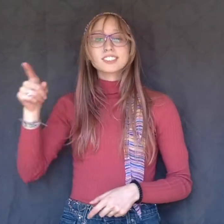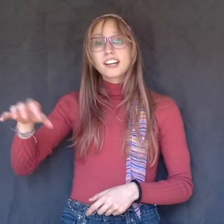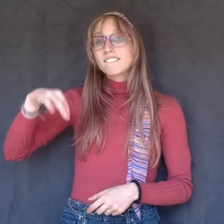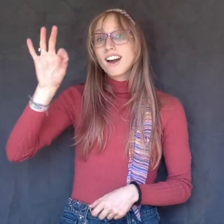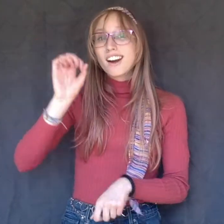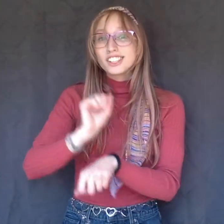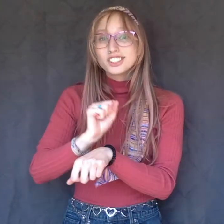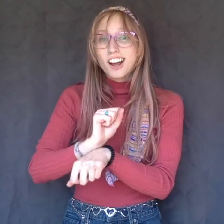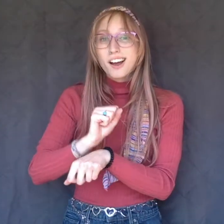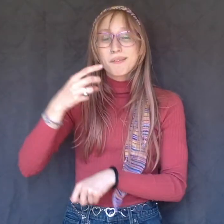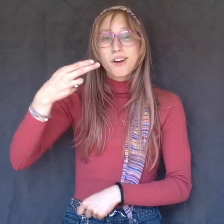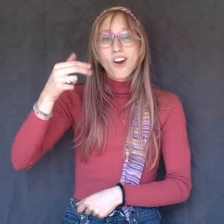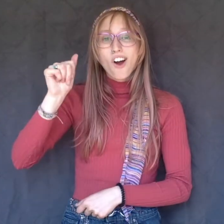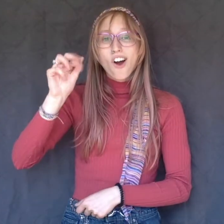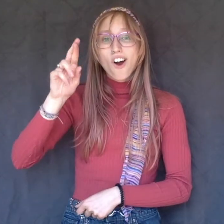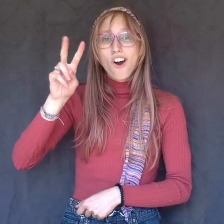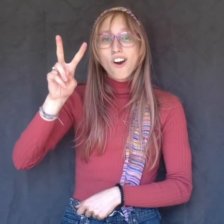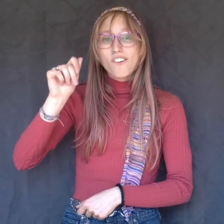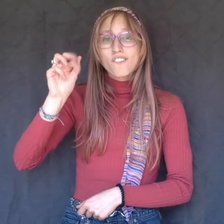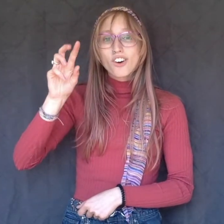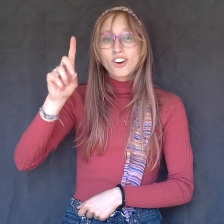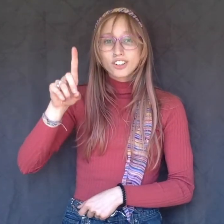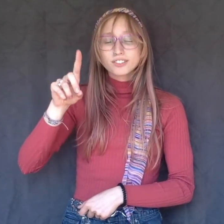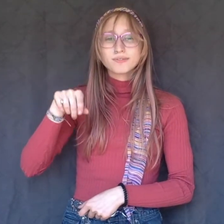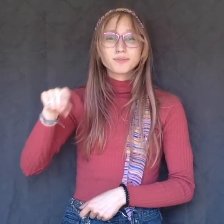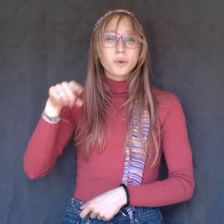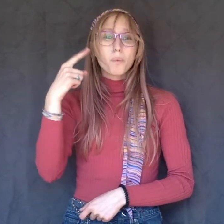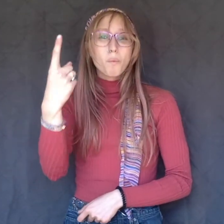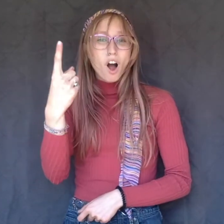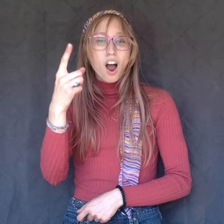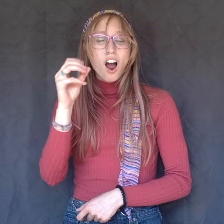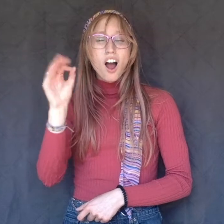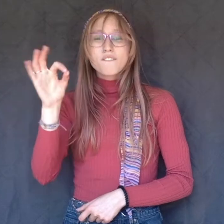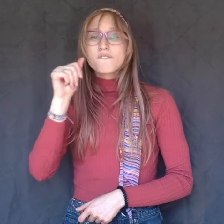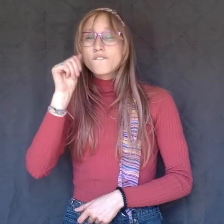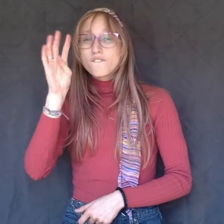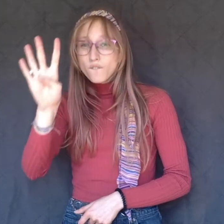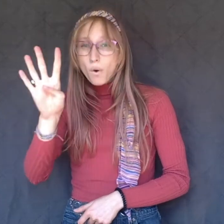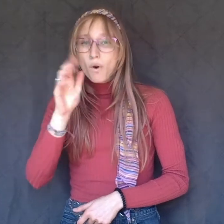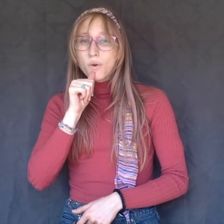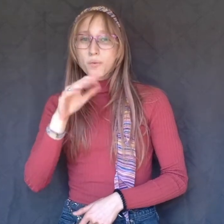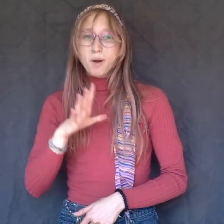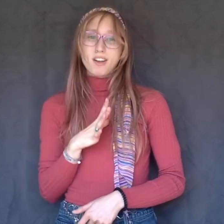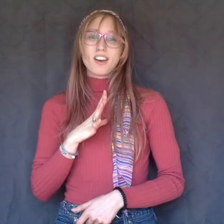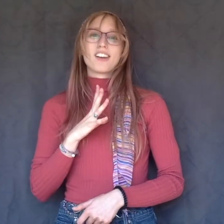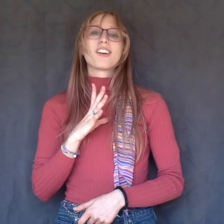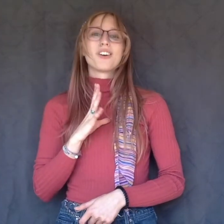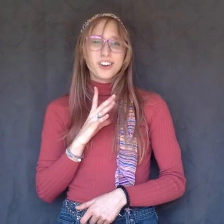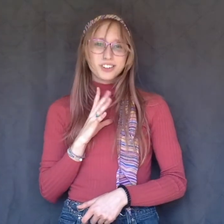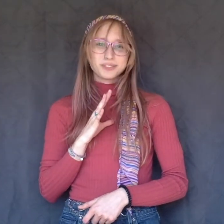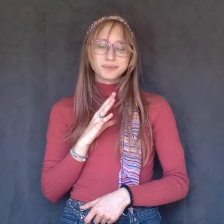She ended up finding a job at Harvard; being 1 of 4 women hired. Cool.